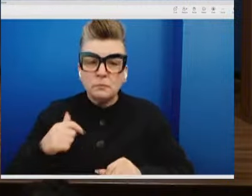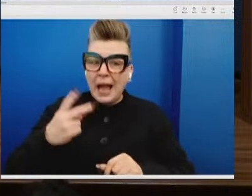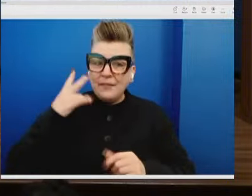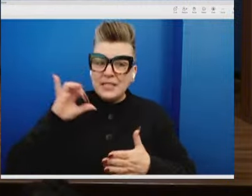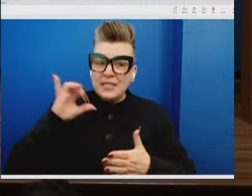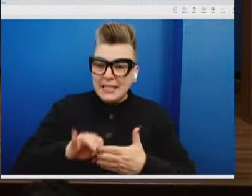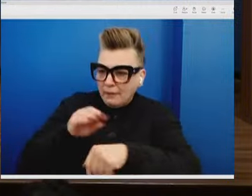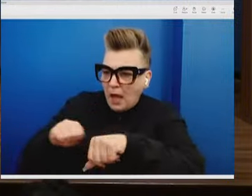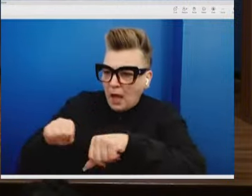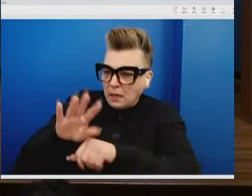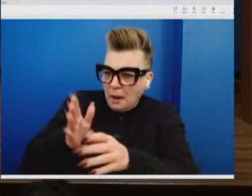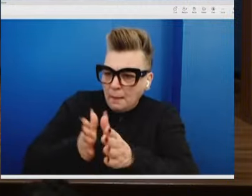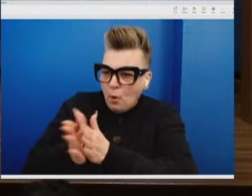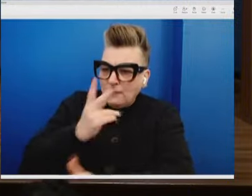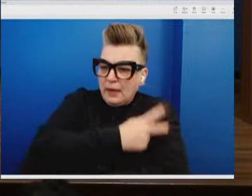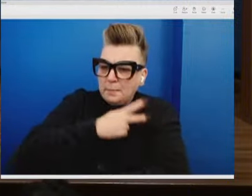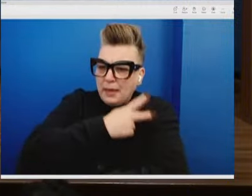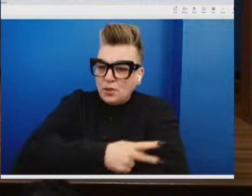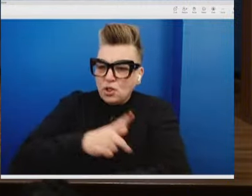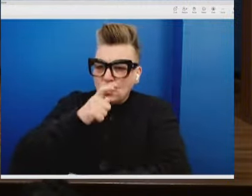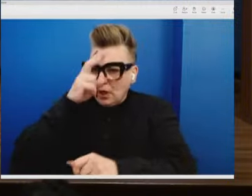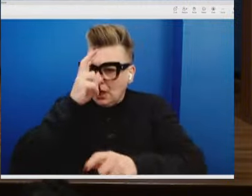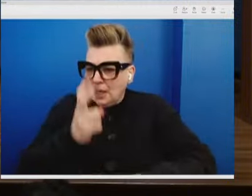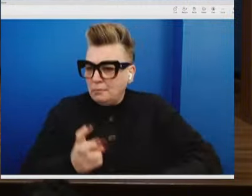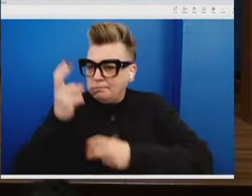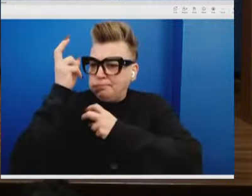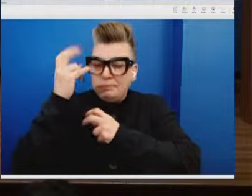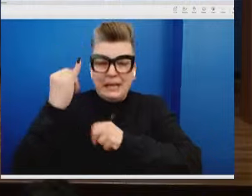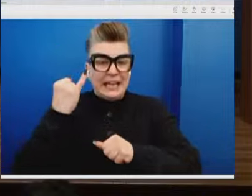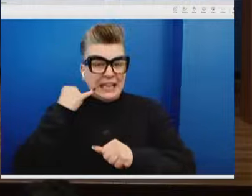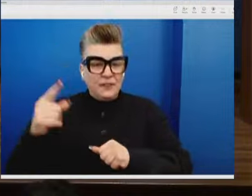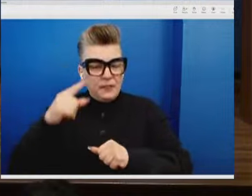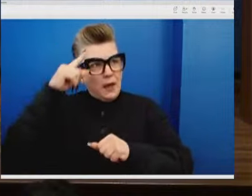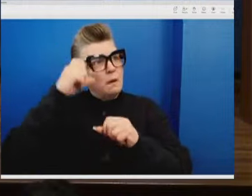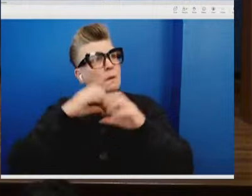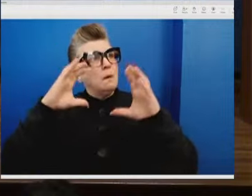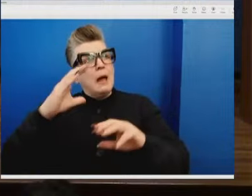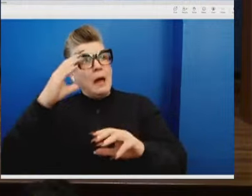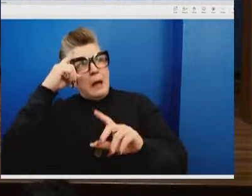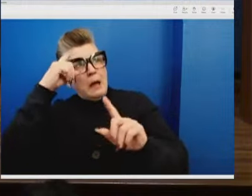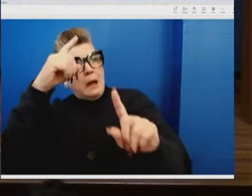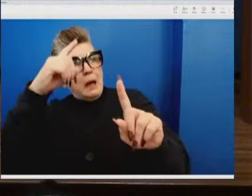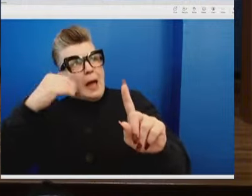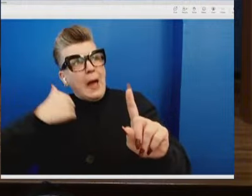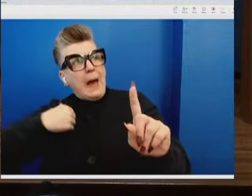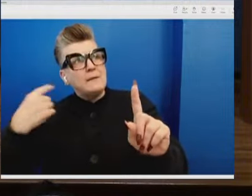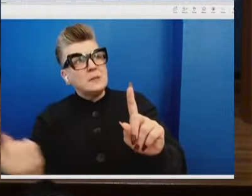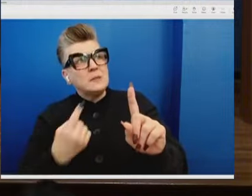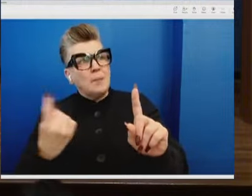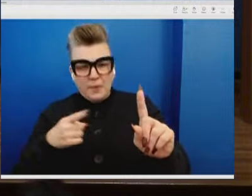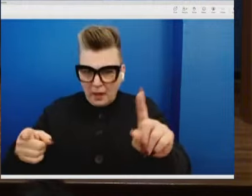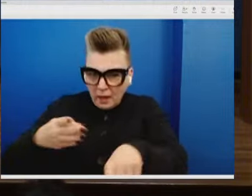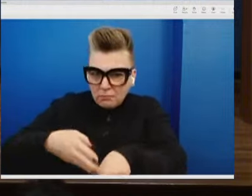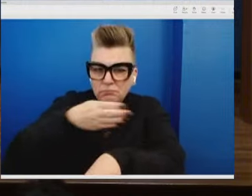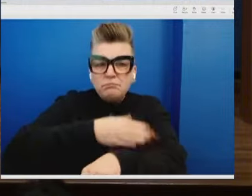to recover from illnesses even more rapidly because they know there's something out there that they're supposed to do. When we're encouraged to engage in our communities,